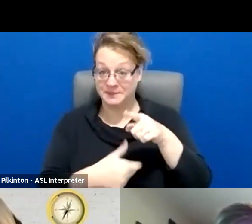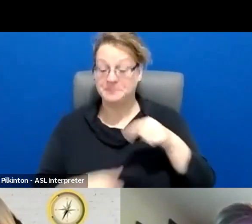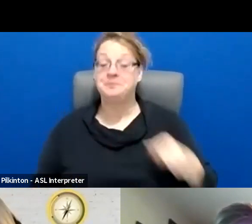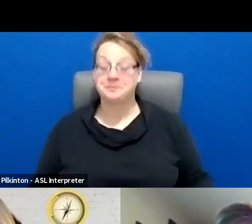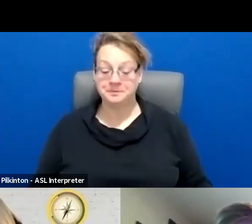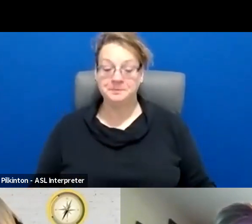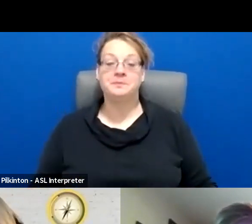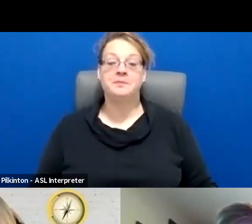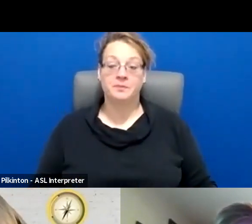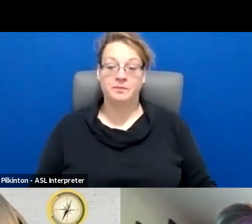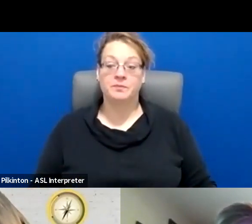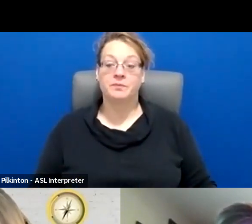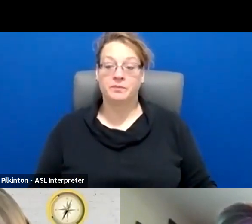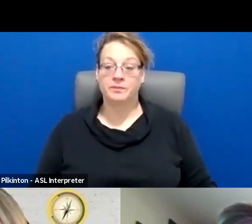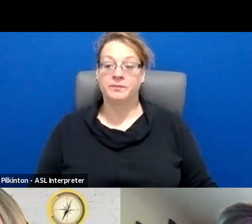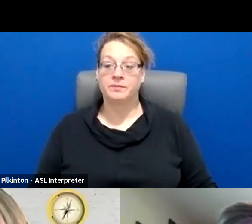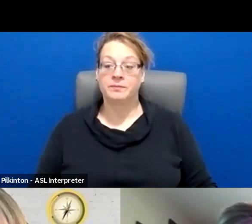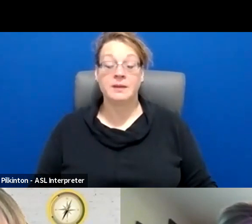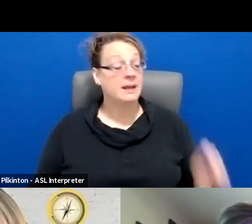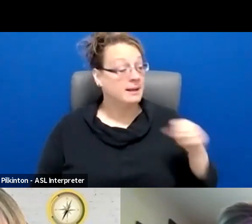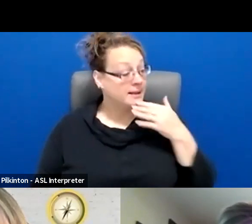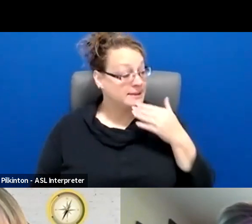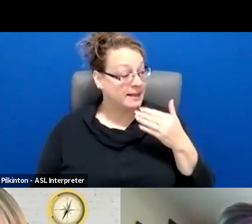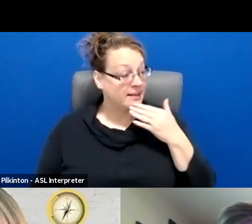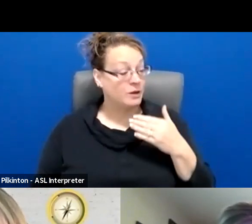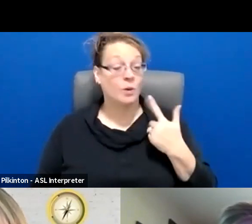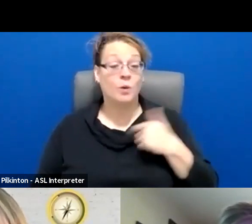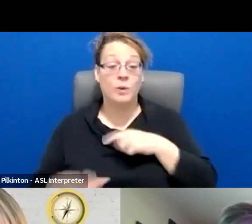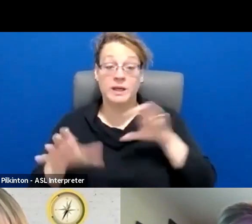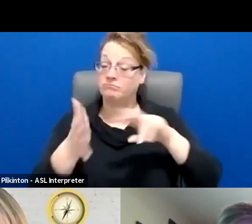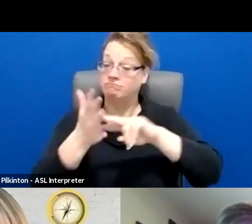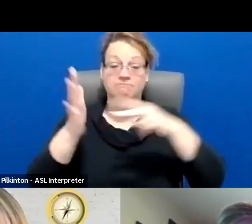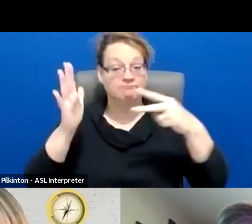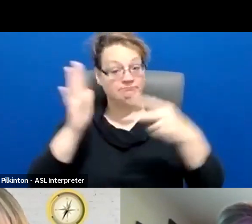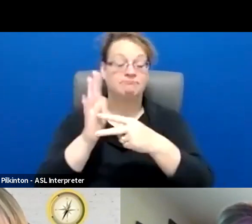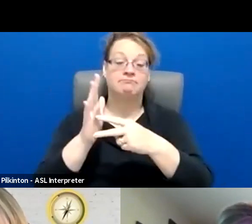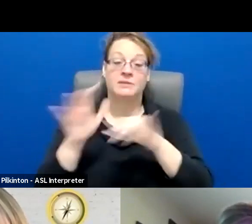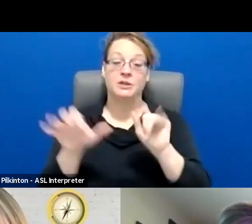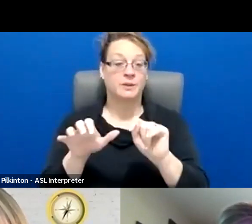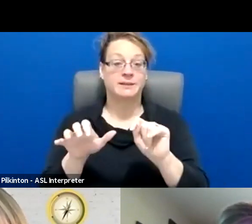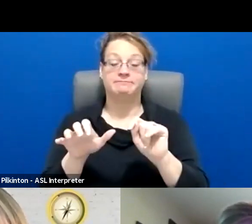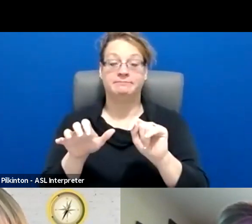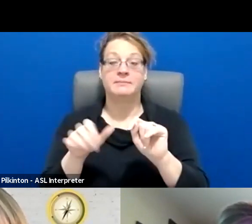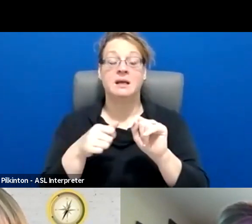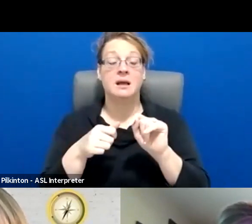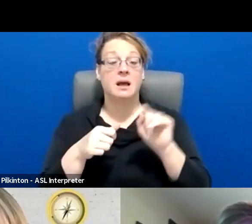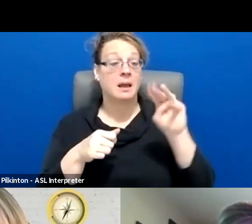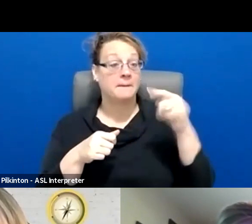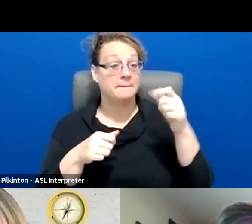I am going to go back to David. David Quick: Thank you.